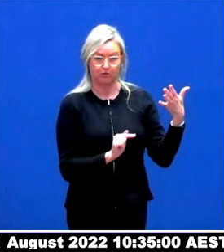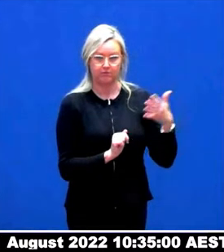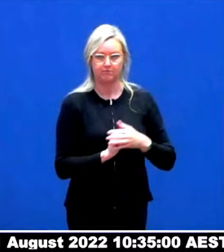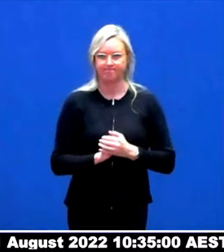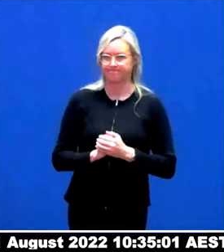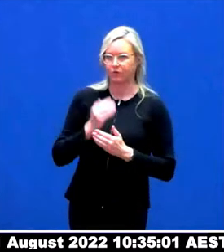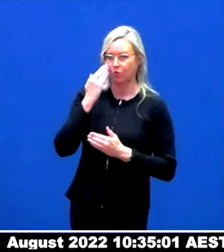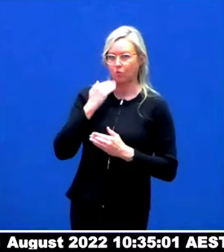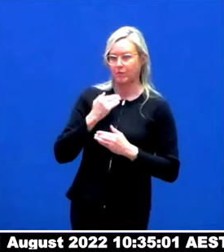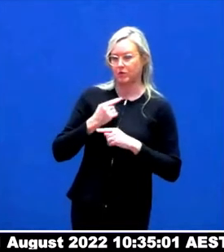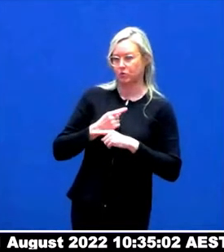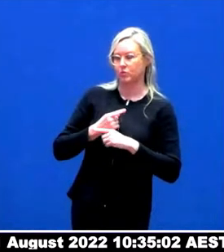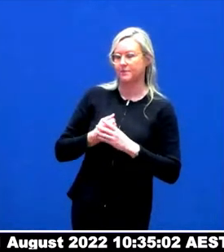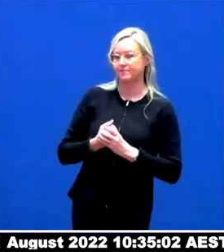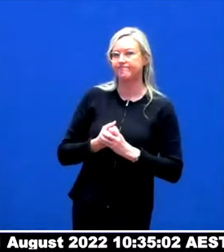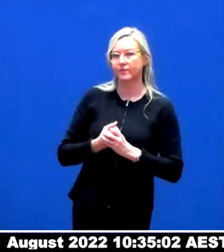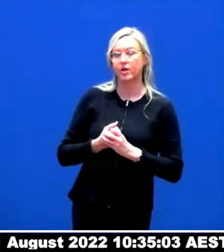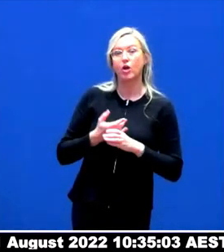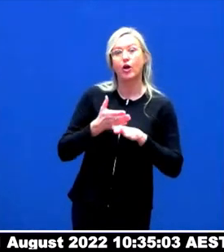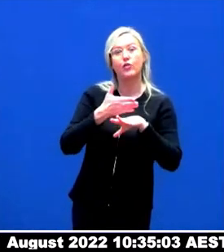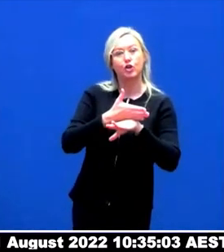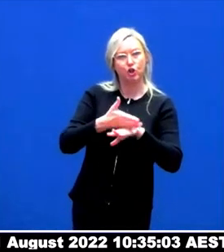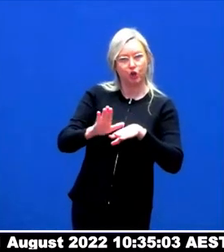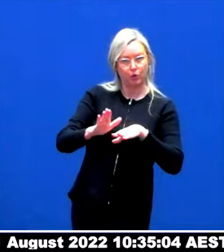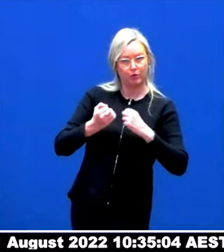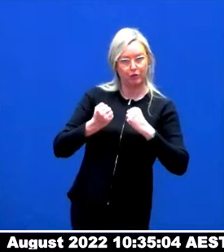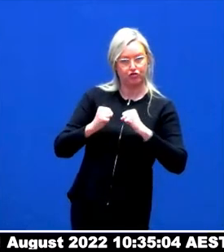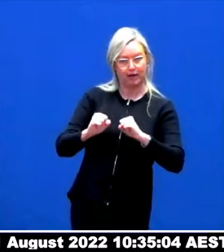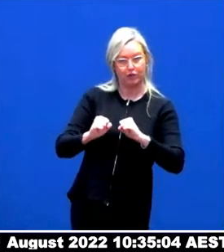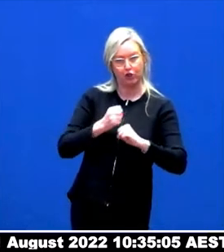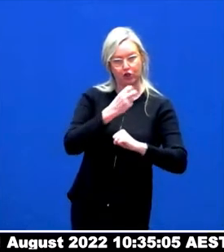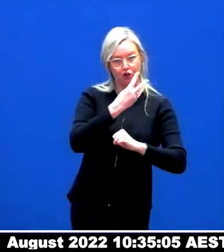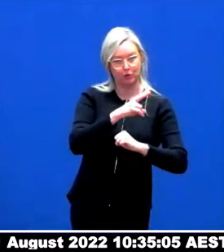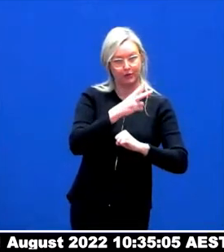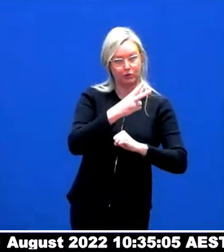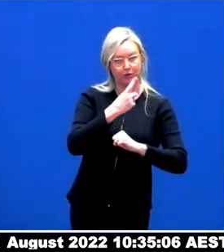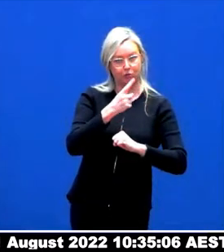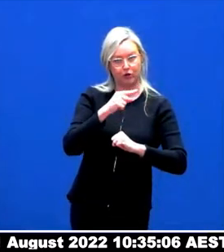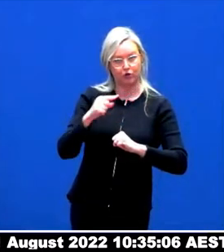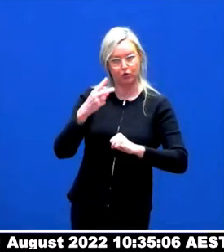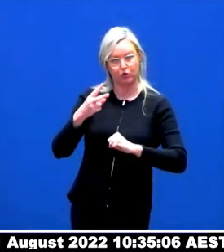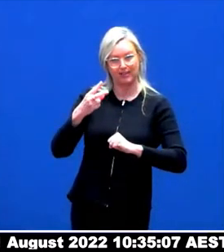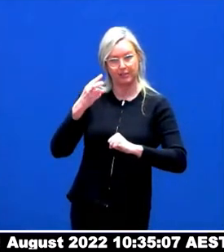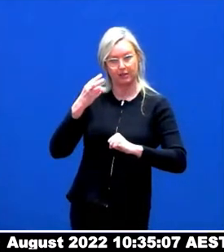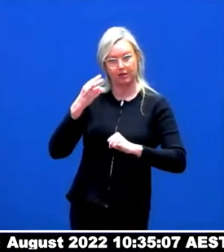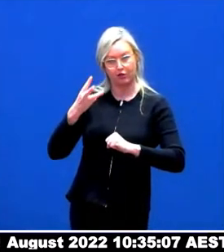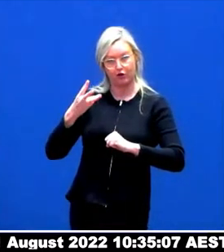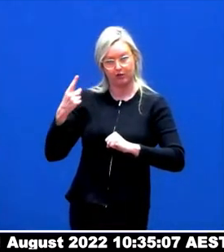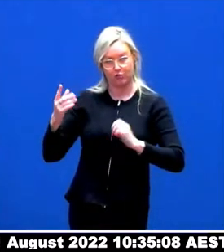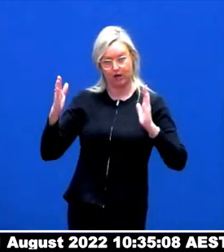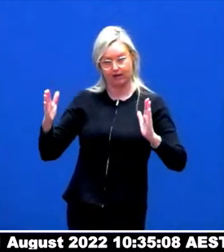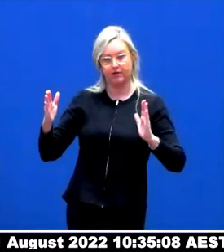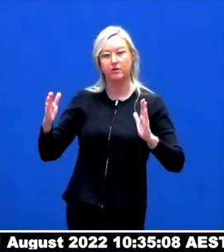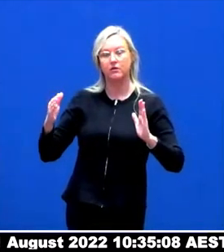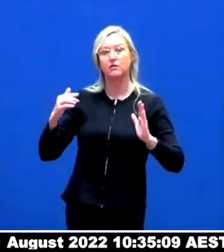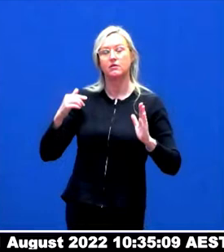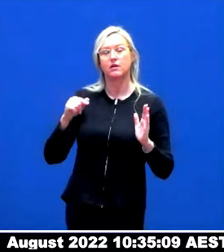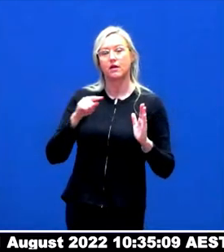The - this - the new Strategy really - as I mentioned before, New South Wales Uni